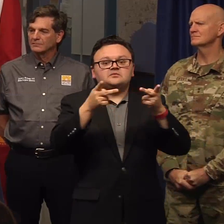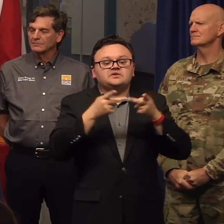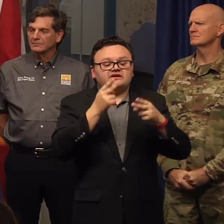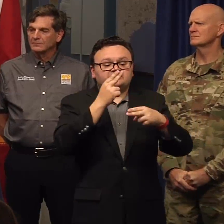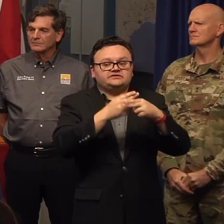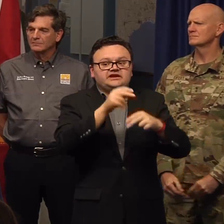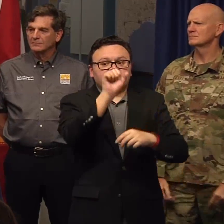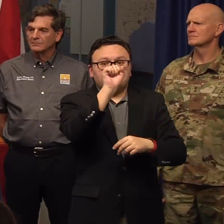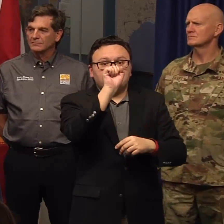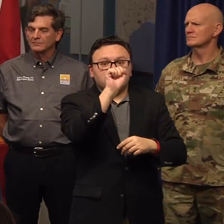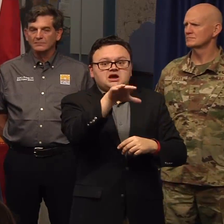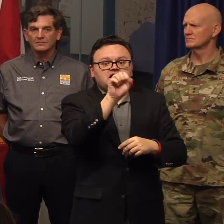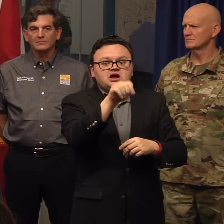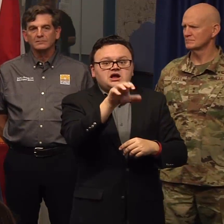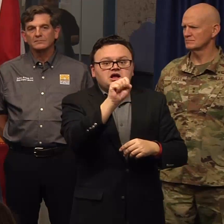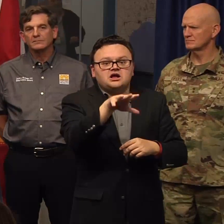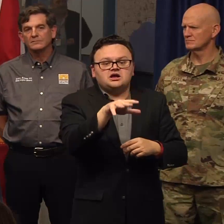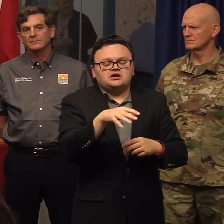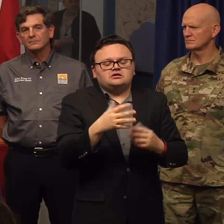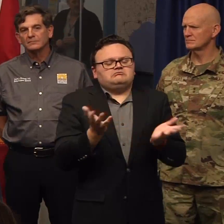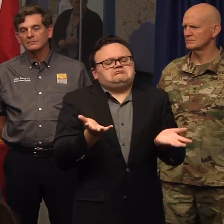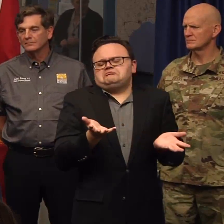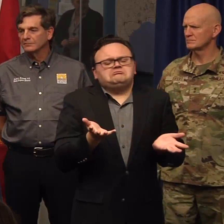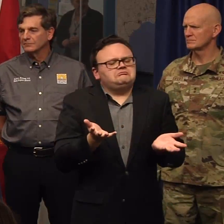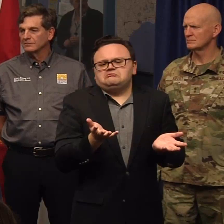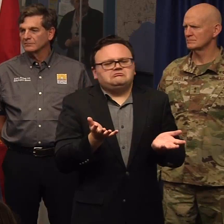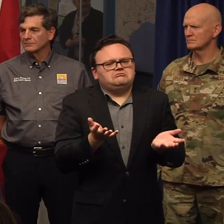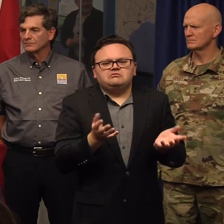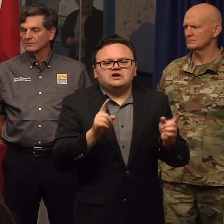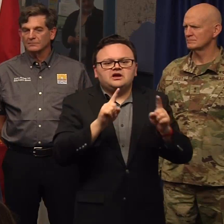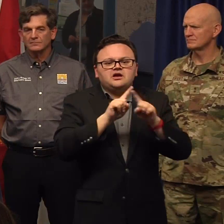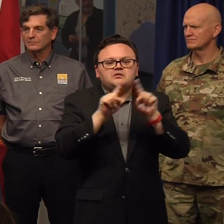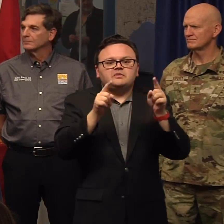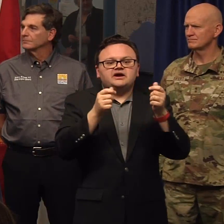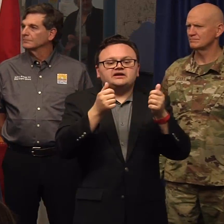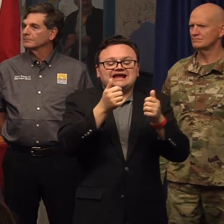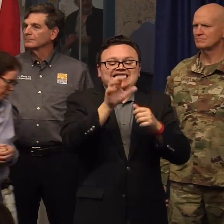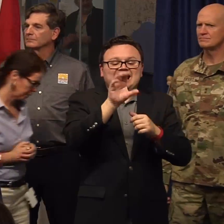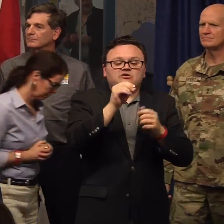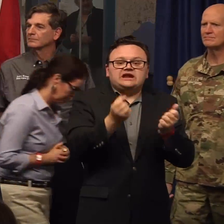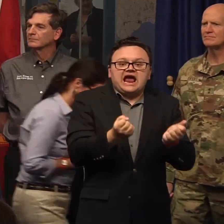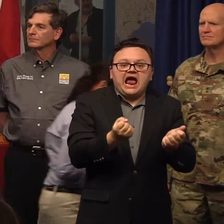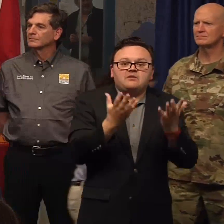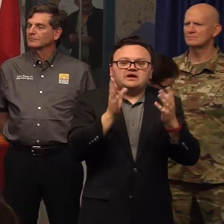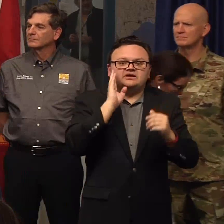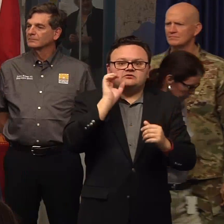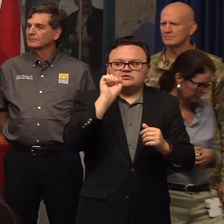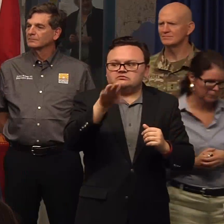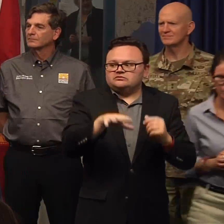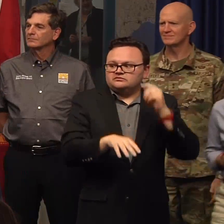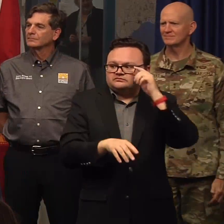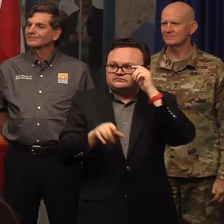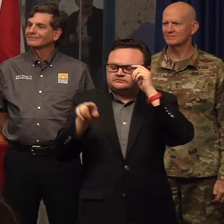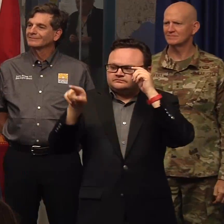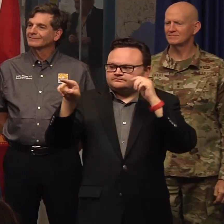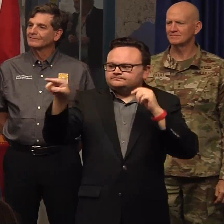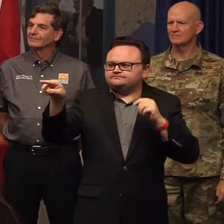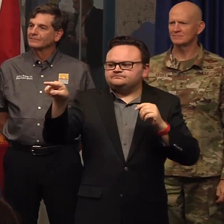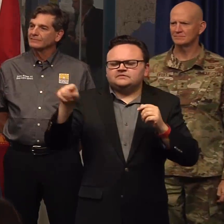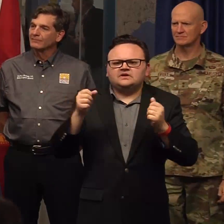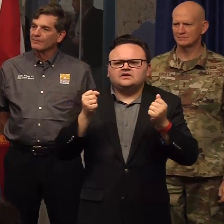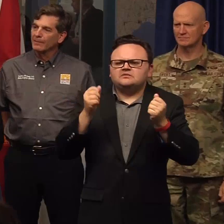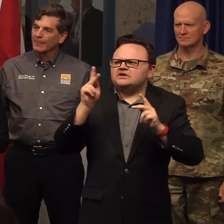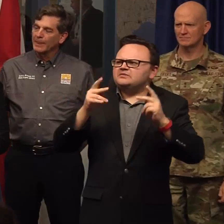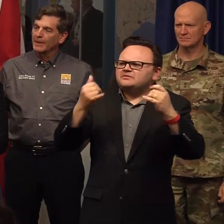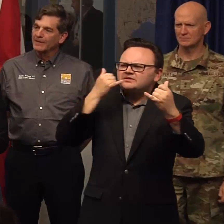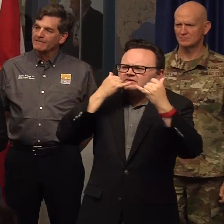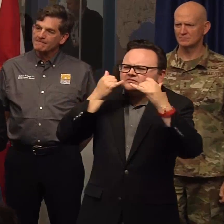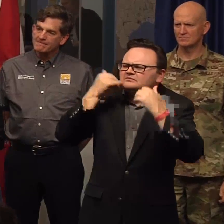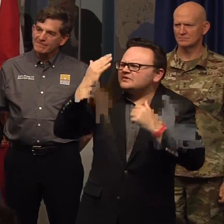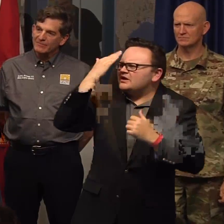TEST OR A POSITIVE TEST SO YES.